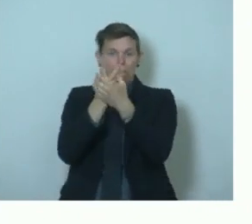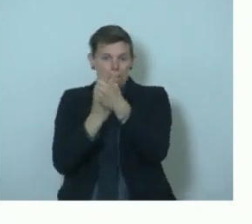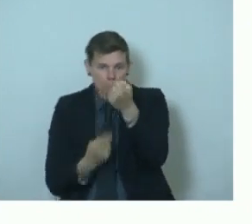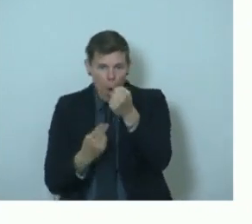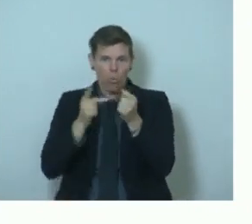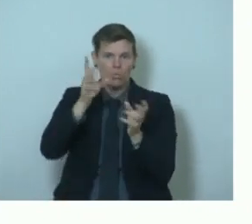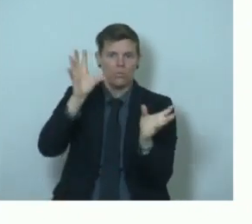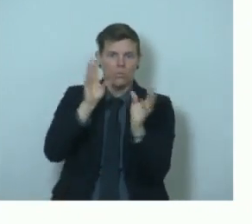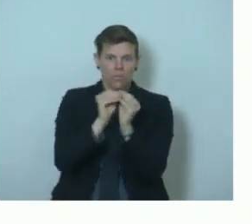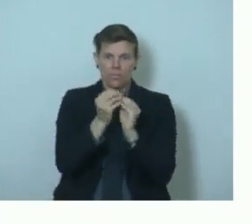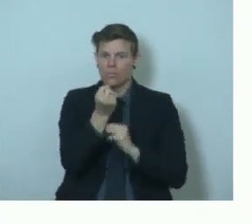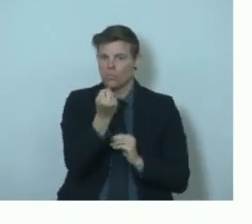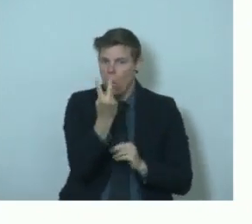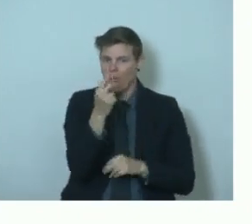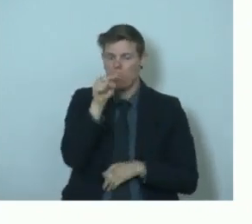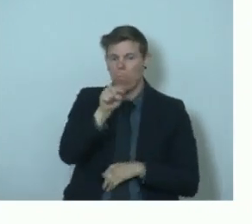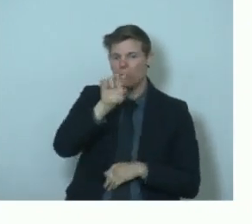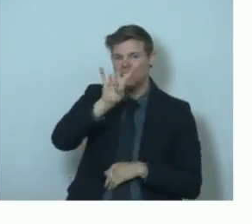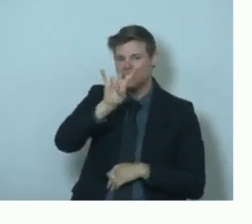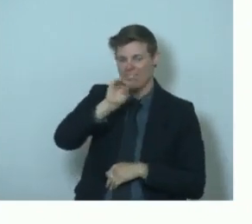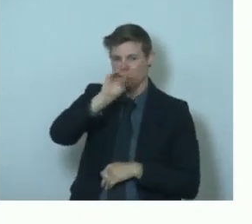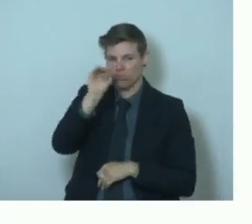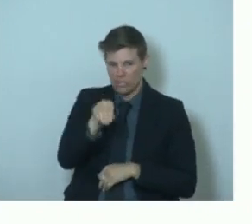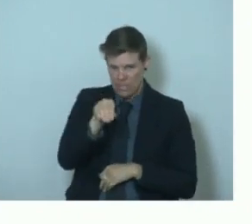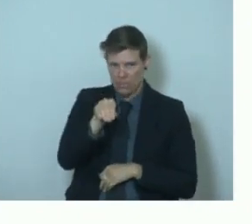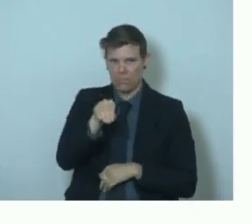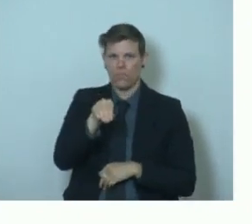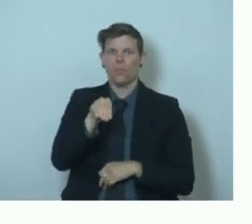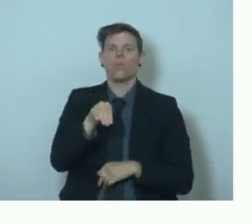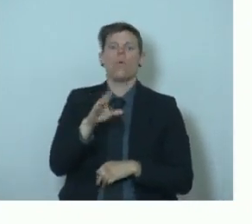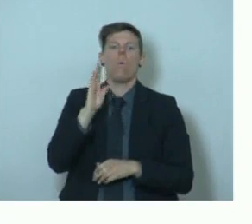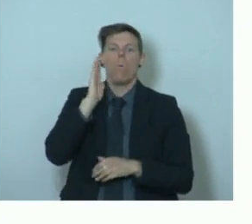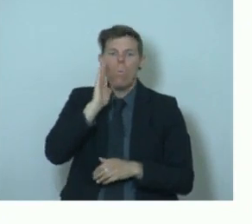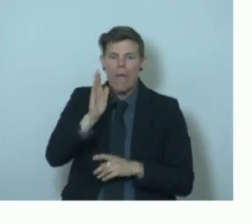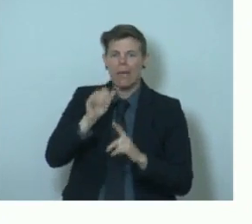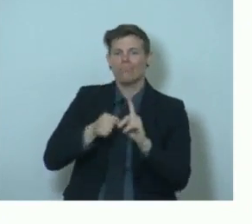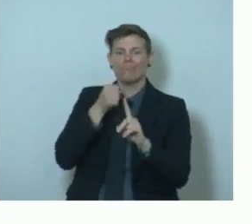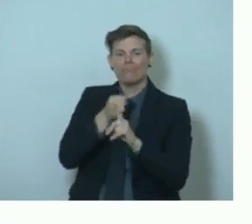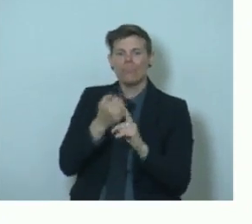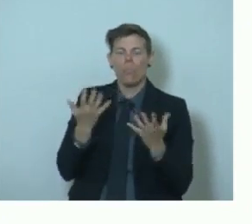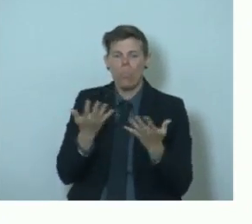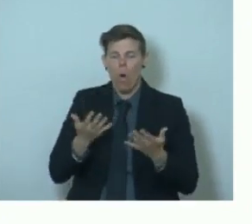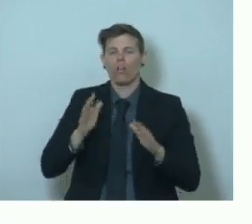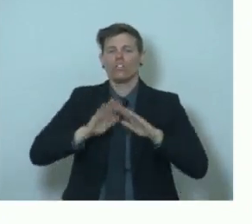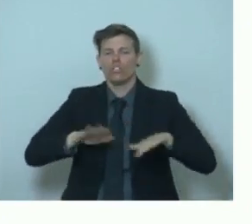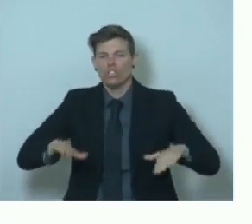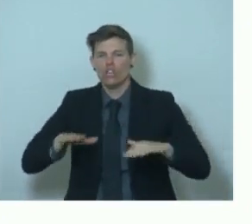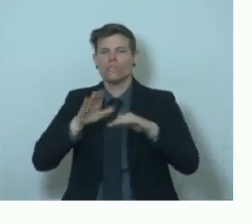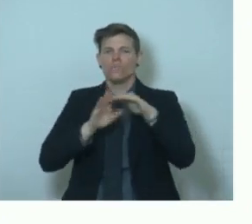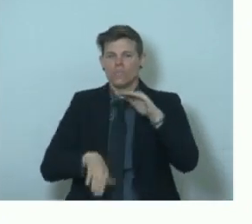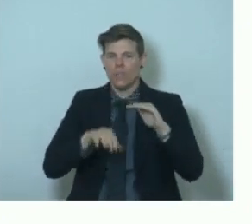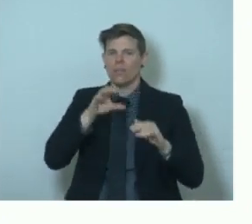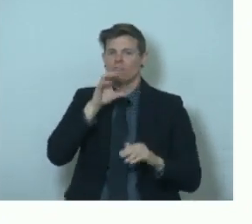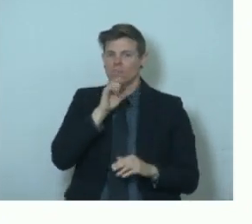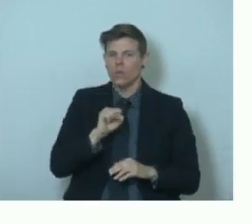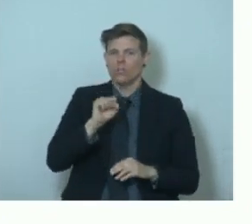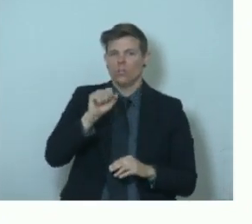WE POINTED OUT THAT 4.1% -- THESE CASES OCCUR IN CHILDREN.